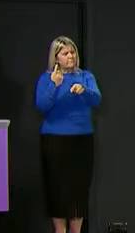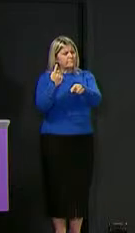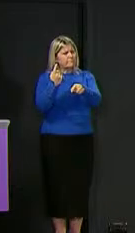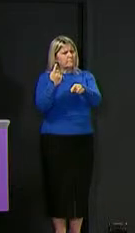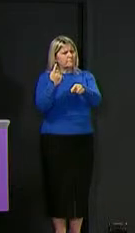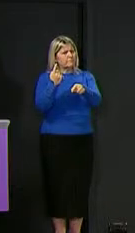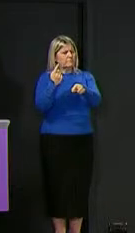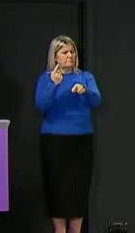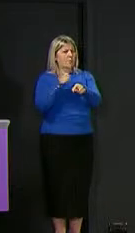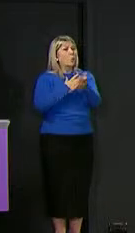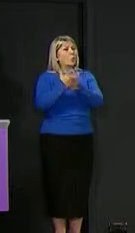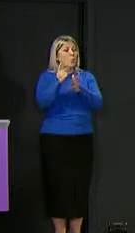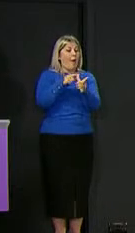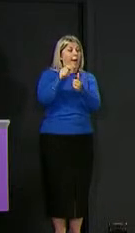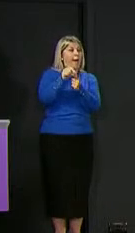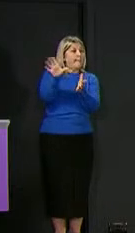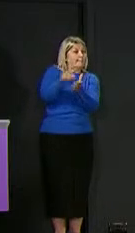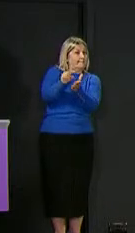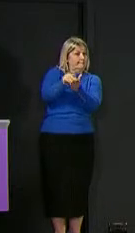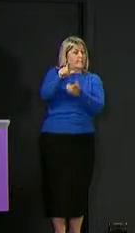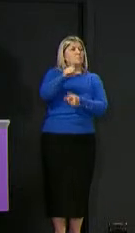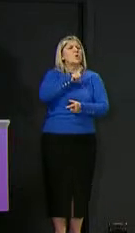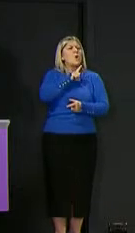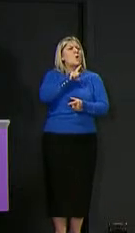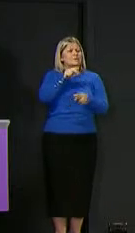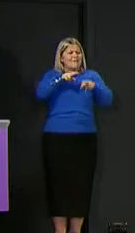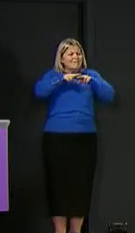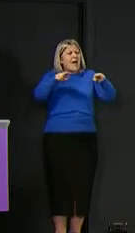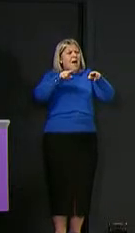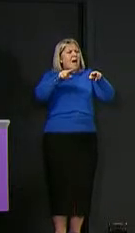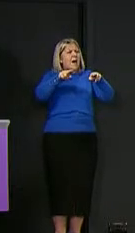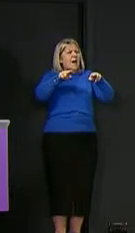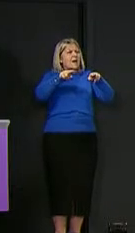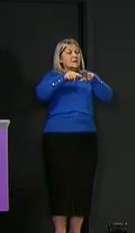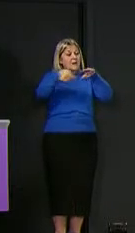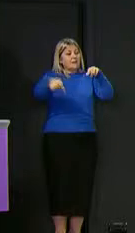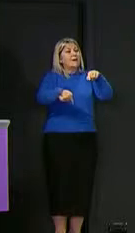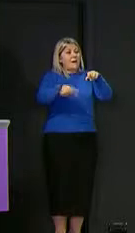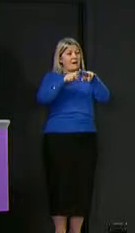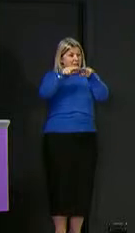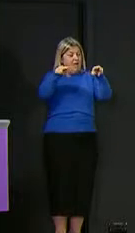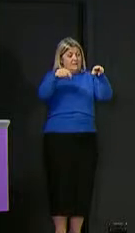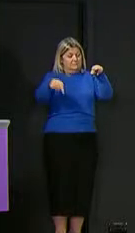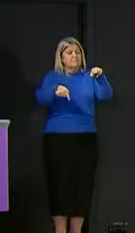confirmed cases, people that he's had no contact with. How many of these false